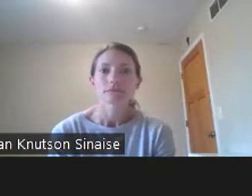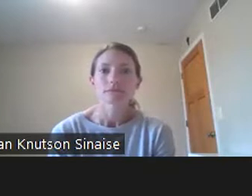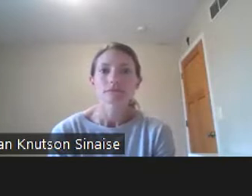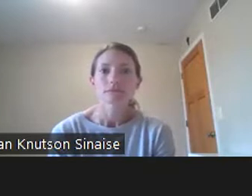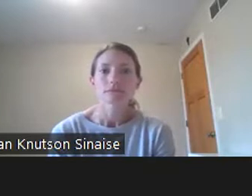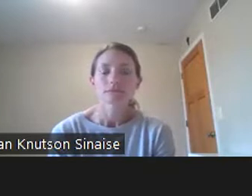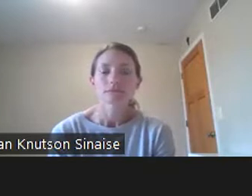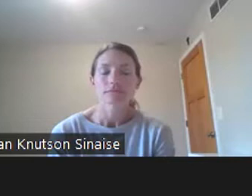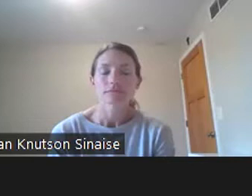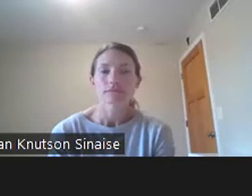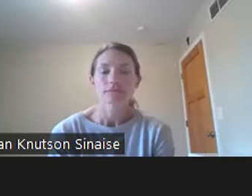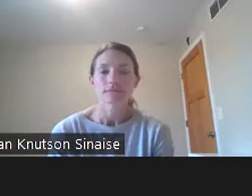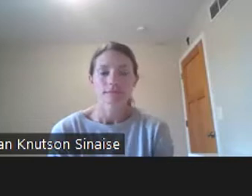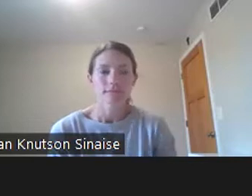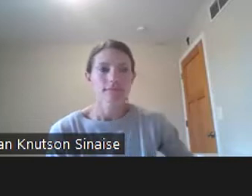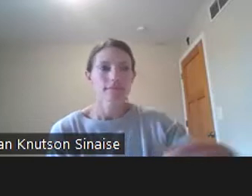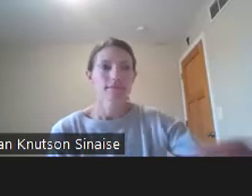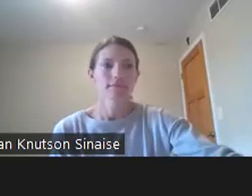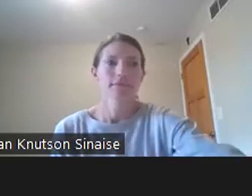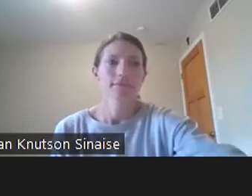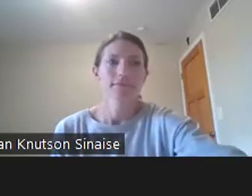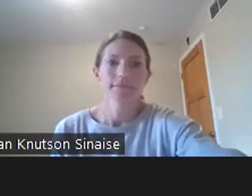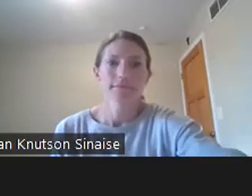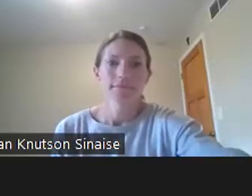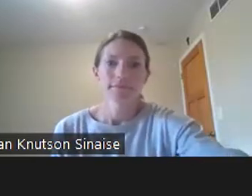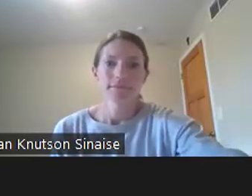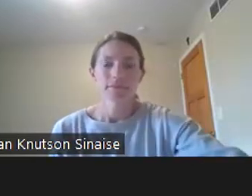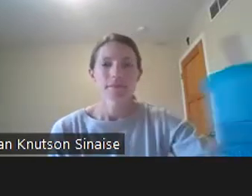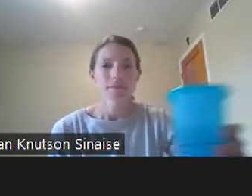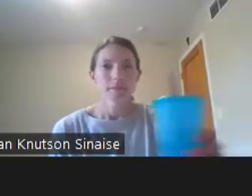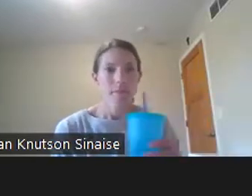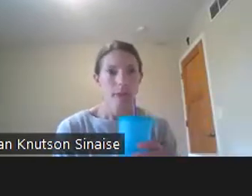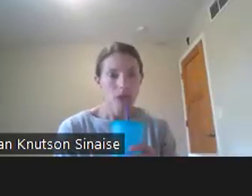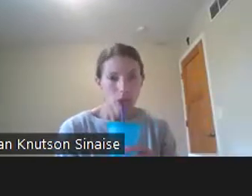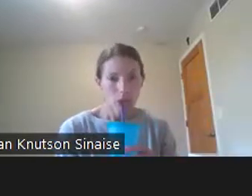so that when there are high turnover events that take place, as we know,